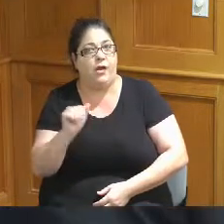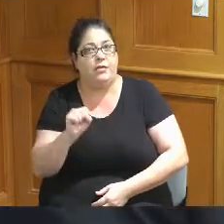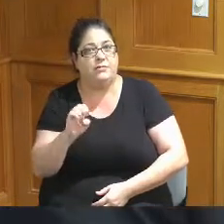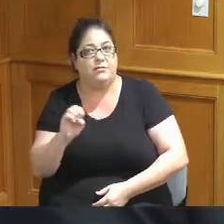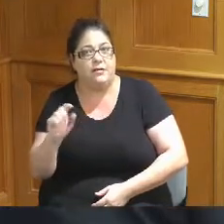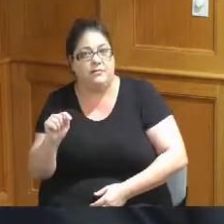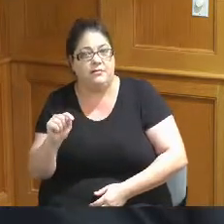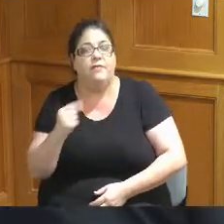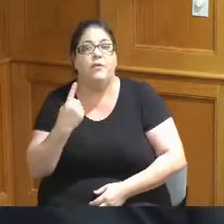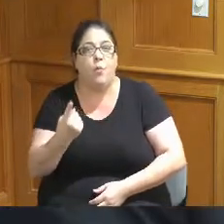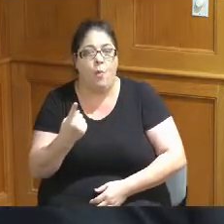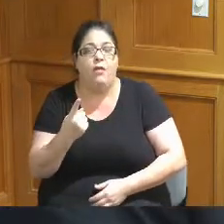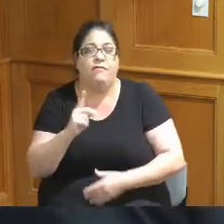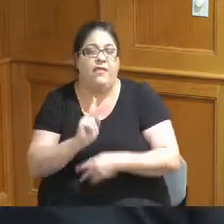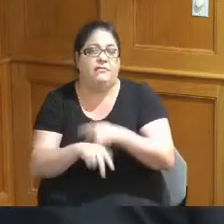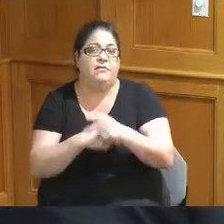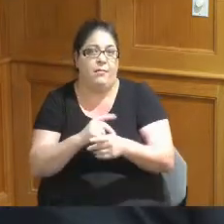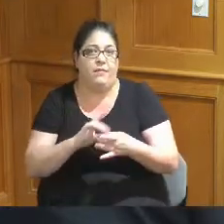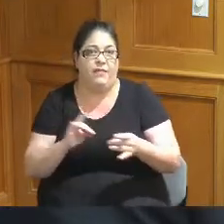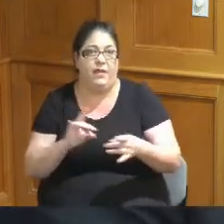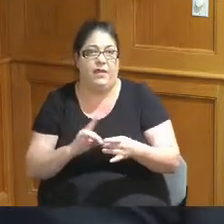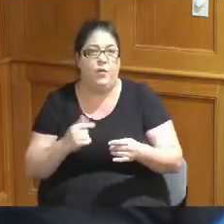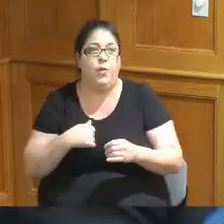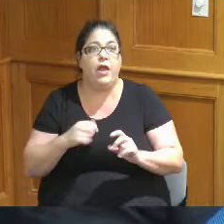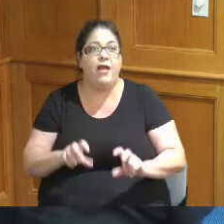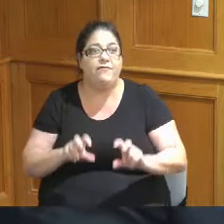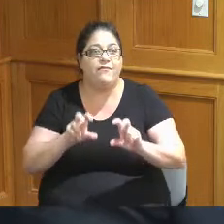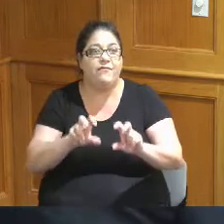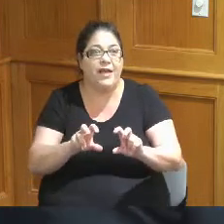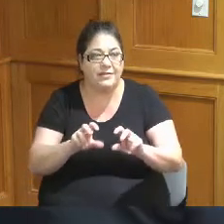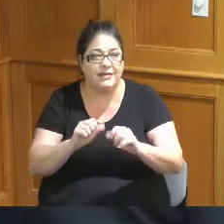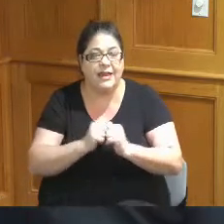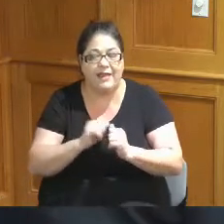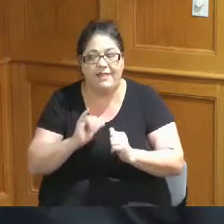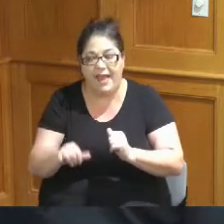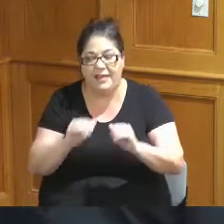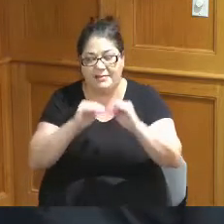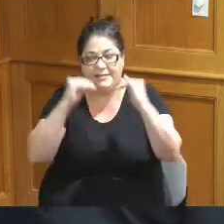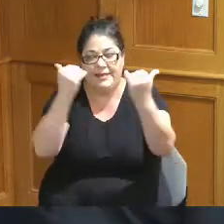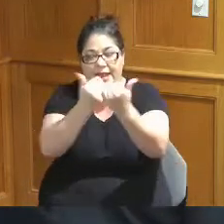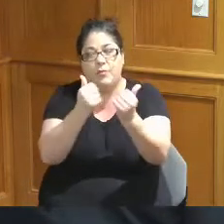this is one of such item where we're investing in the asset in partnership with Bengals thank you